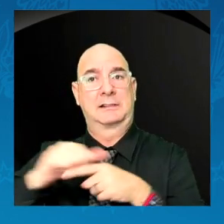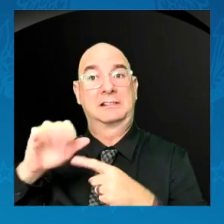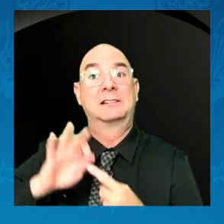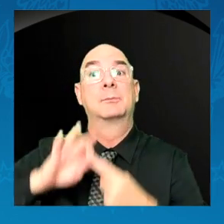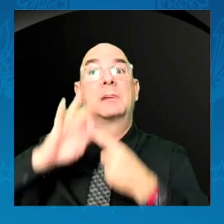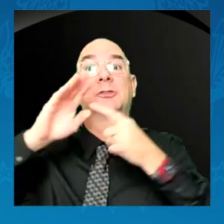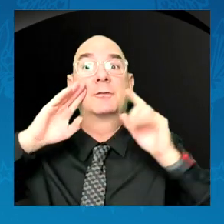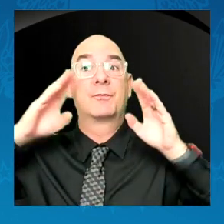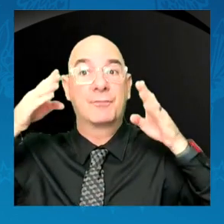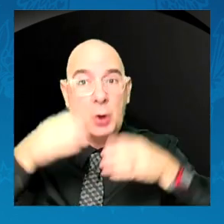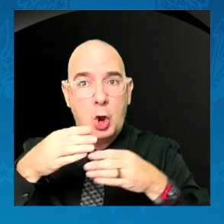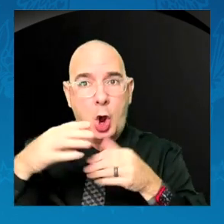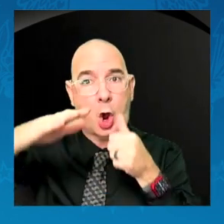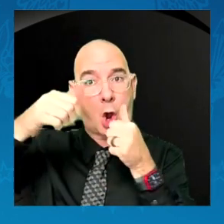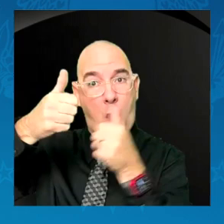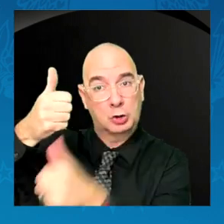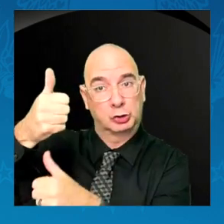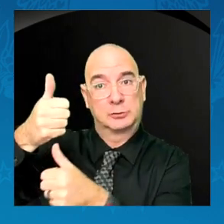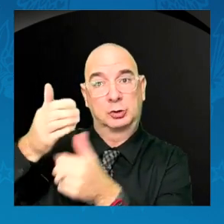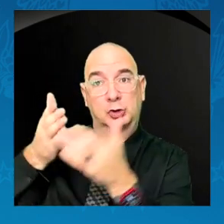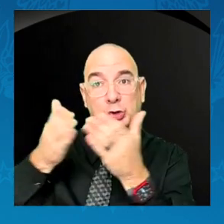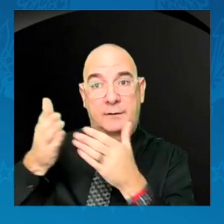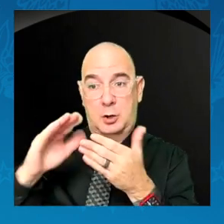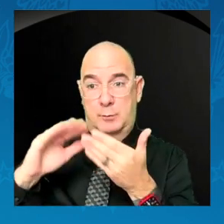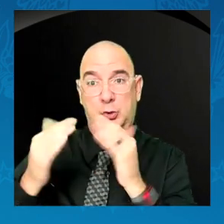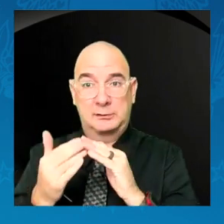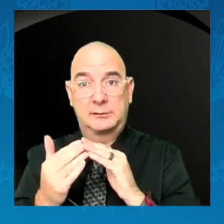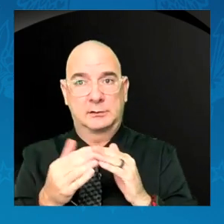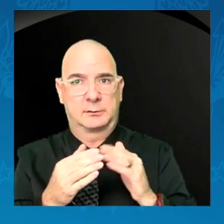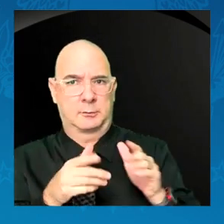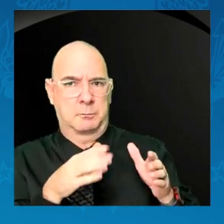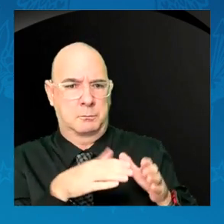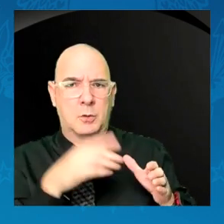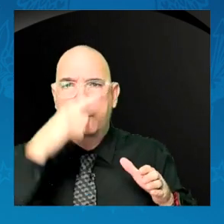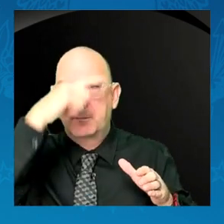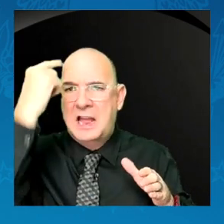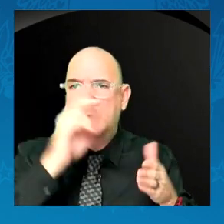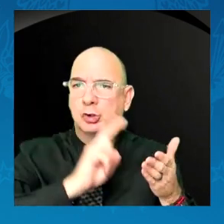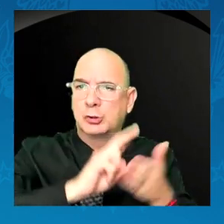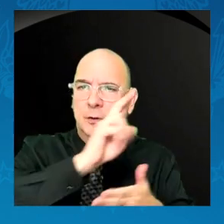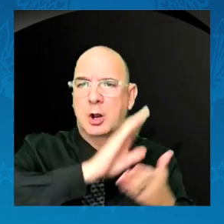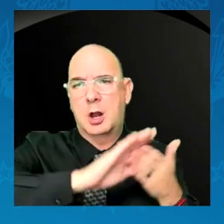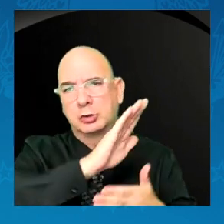Historically, black colleges and universities and STEM education focused nonprofits.